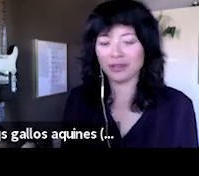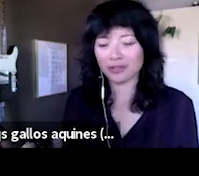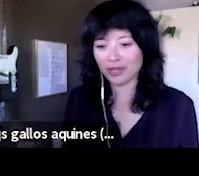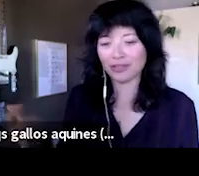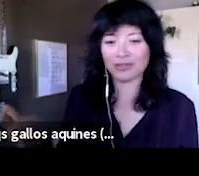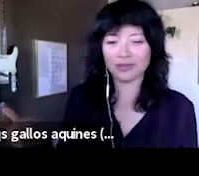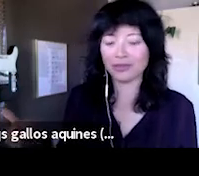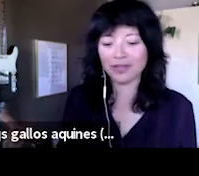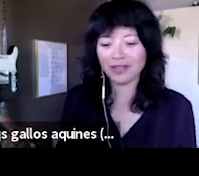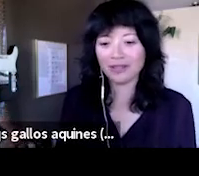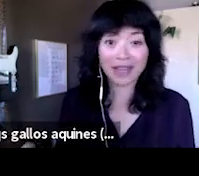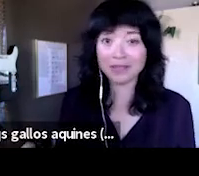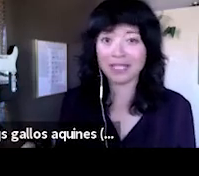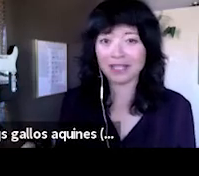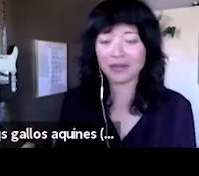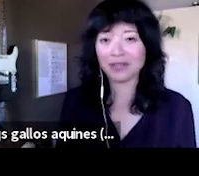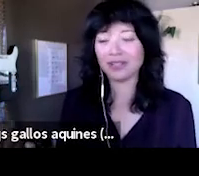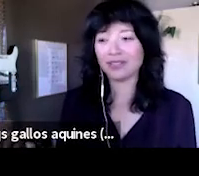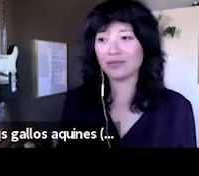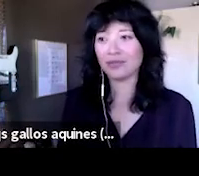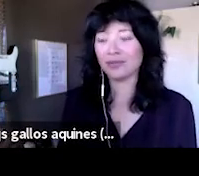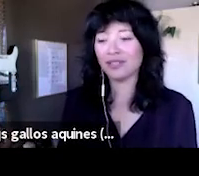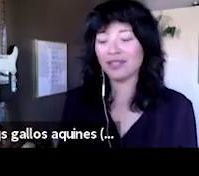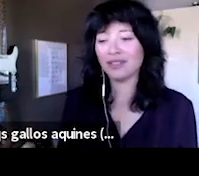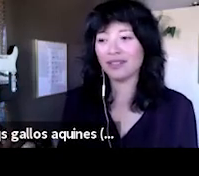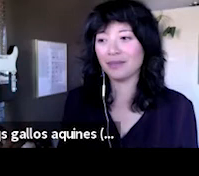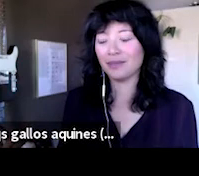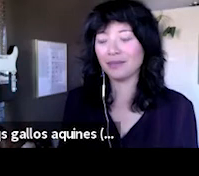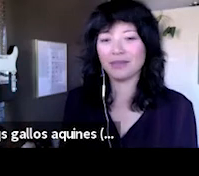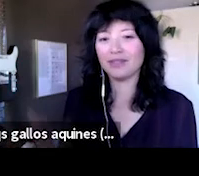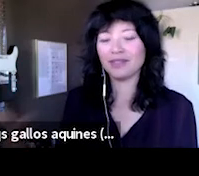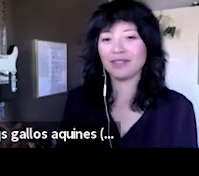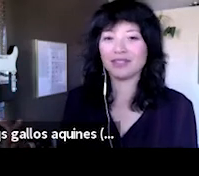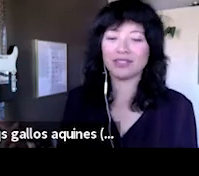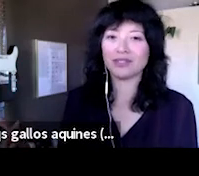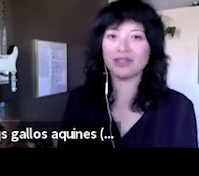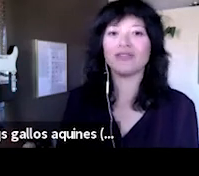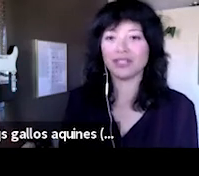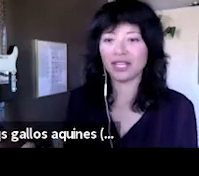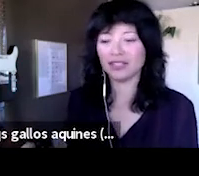whether it's through family, whether it's through even the institution of education.